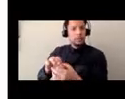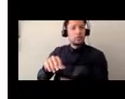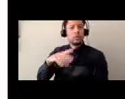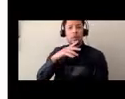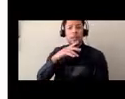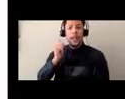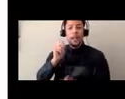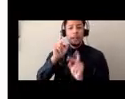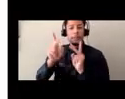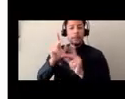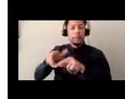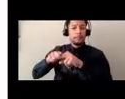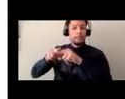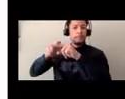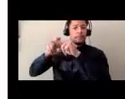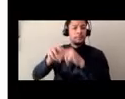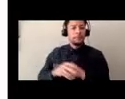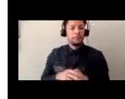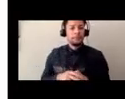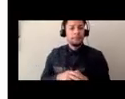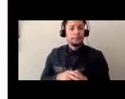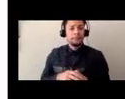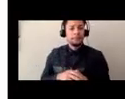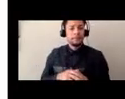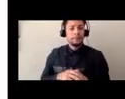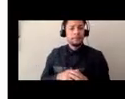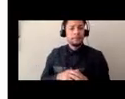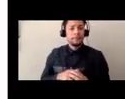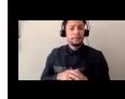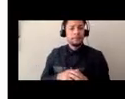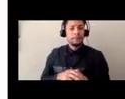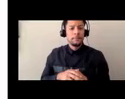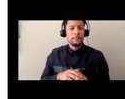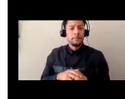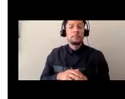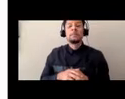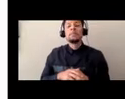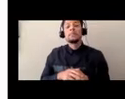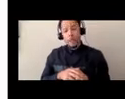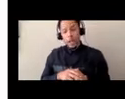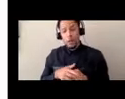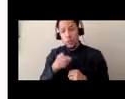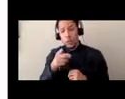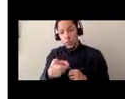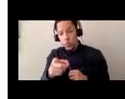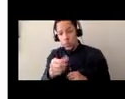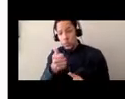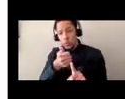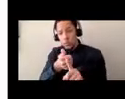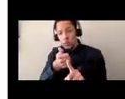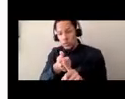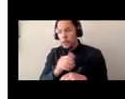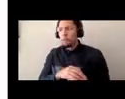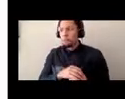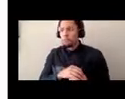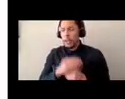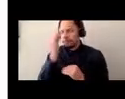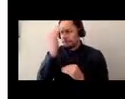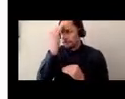And likely, you are going to come up with a shared definition for what equity means to you.